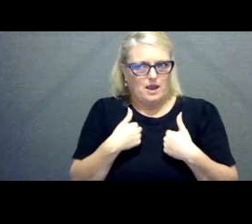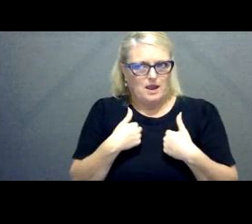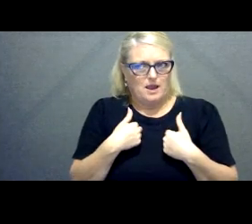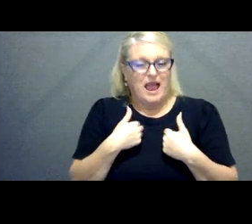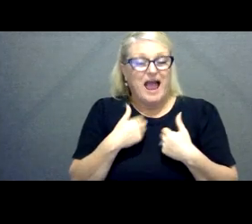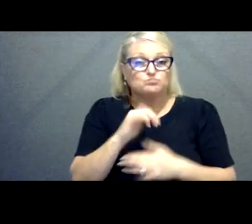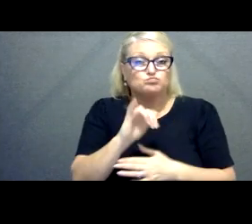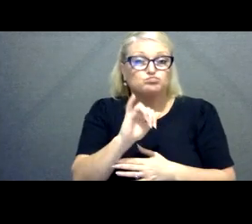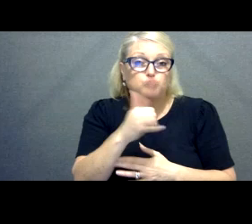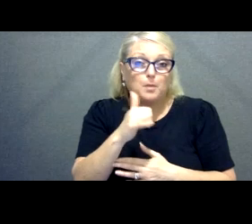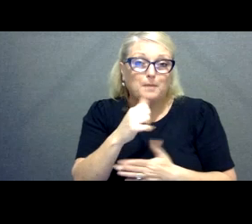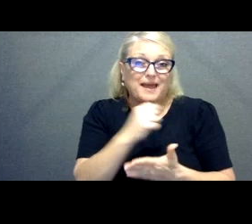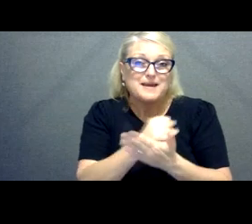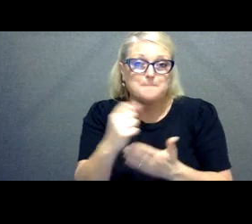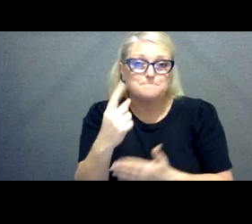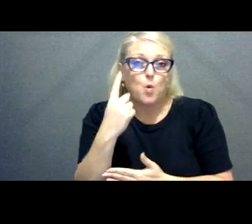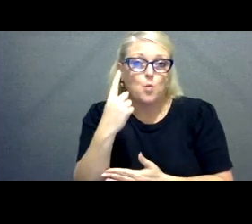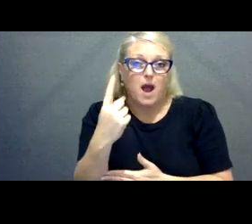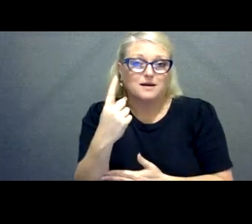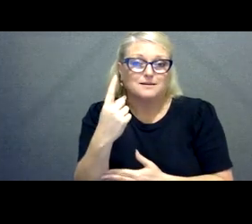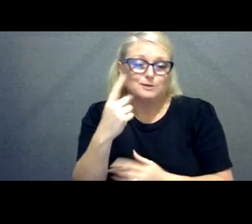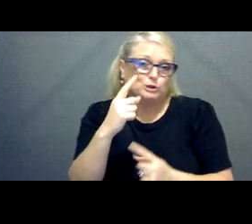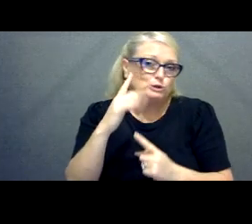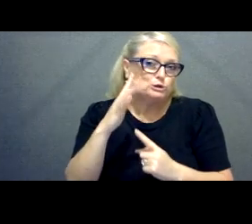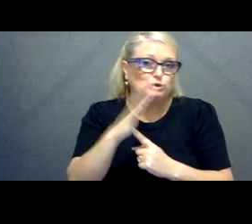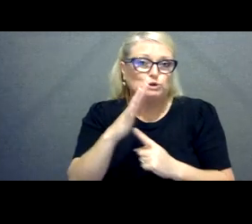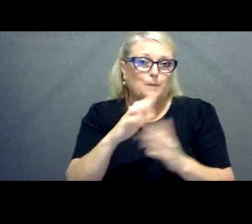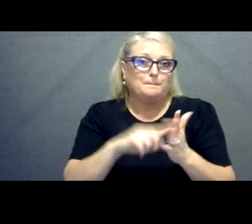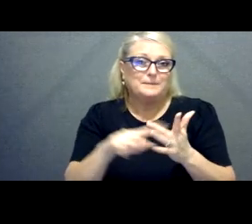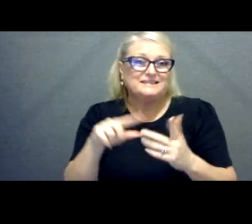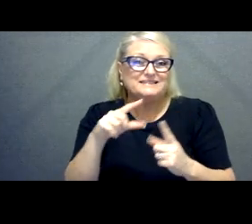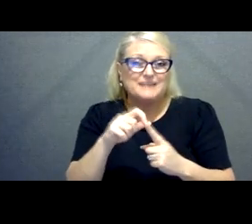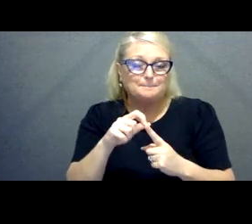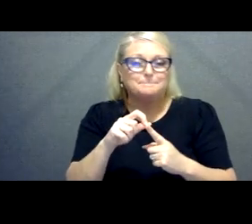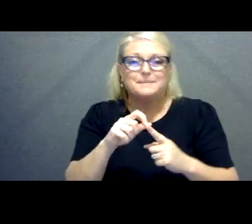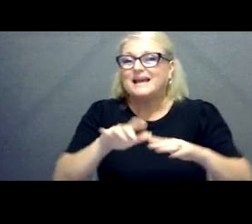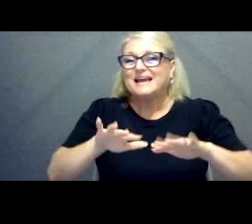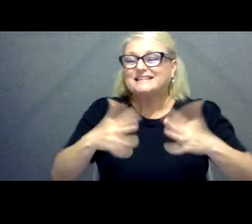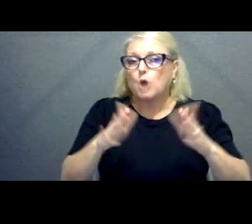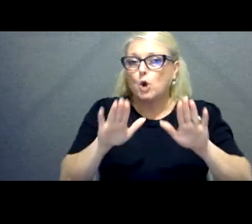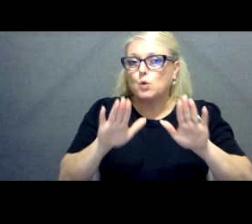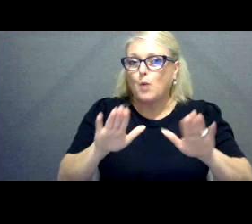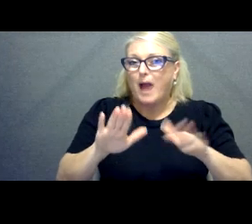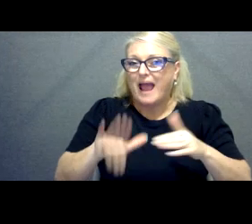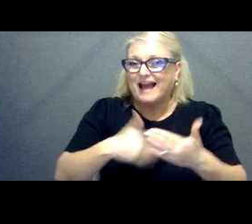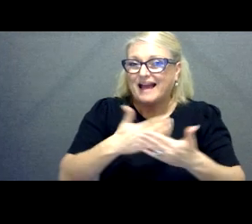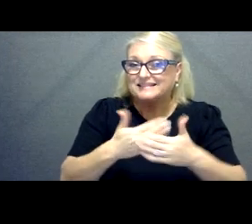important top tip today is don't wait until the court date to to apply or get your information in